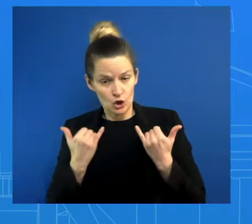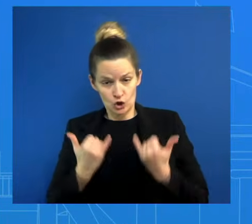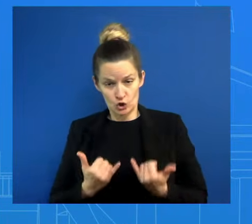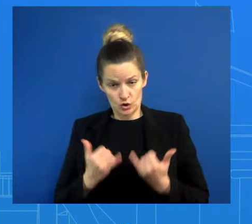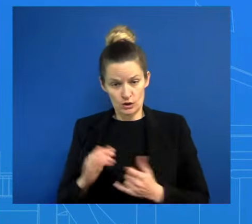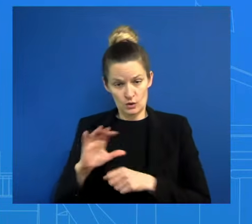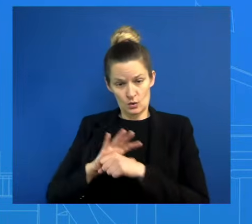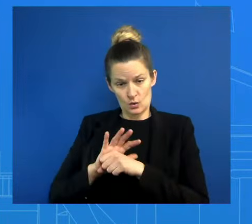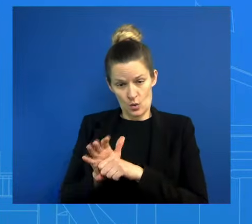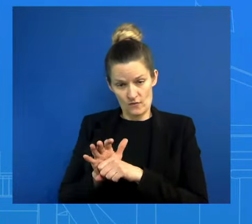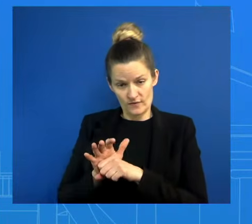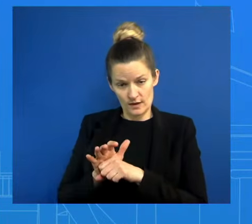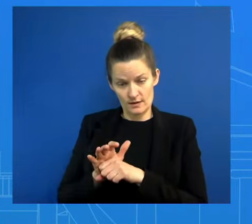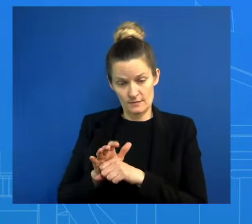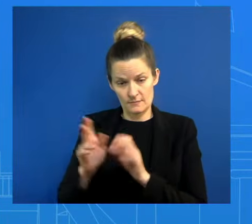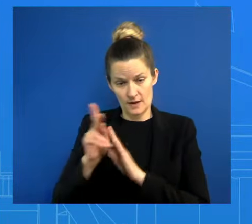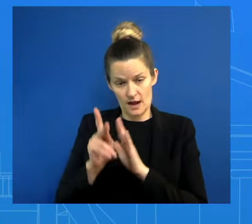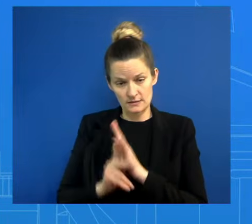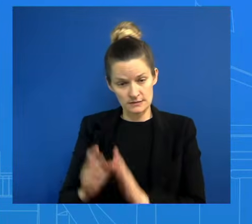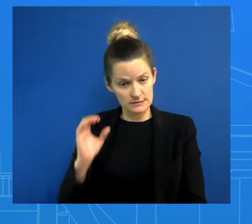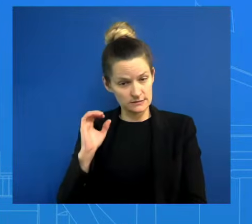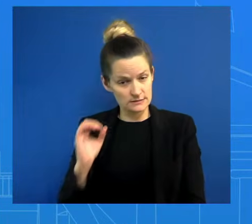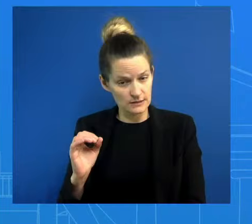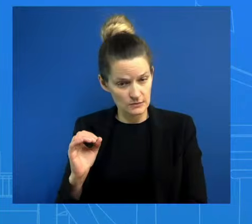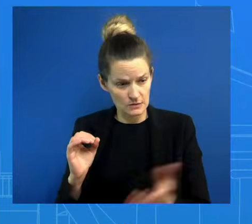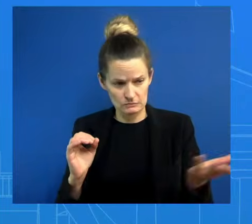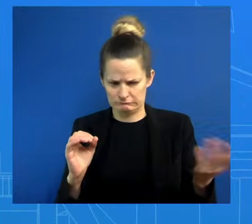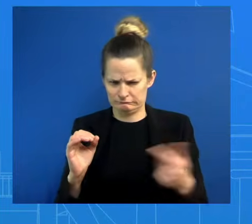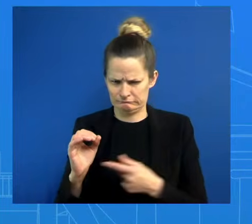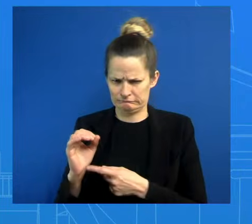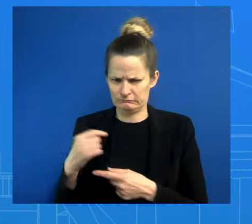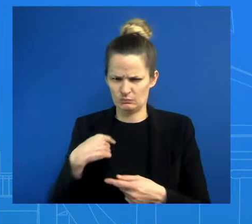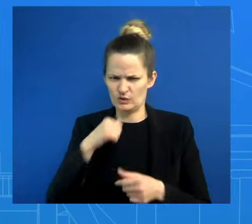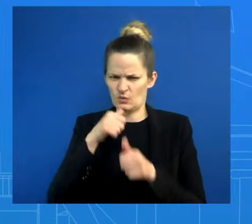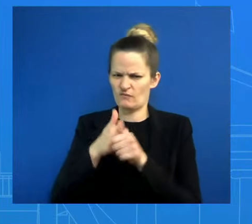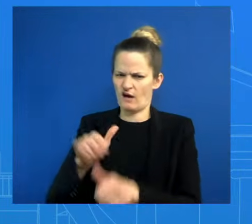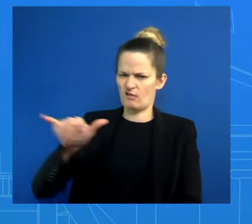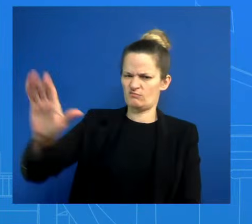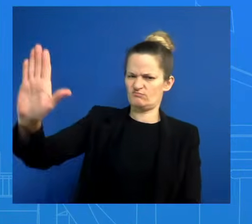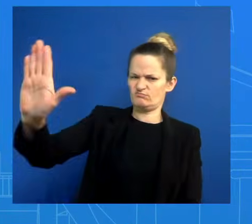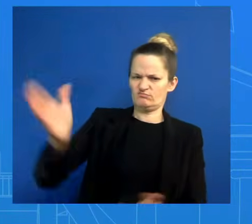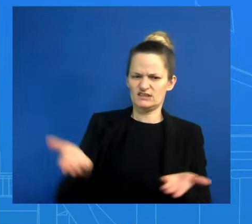like encouraging Americans to get their updated vaccine -- which we try to do as often as we can from here